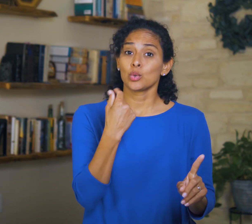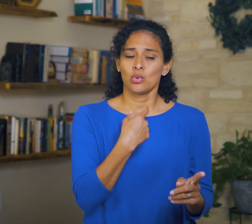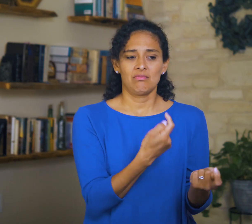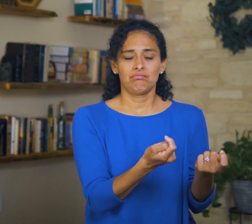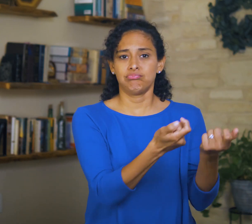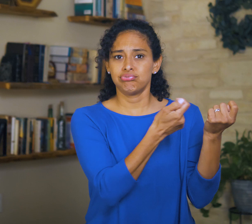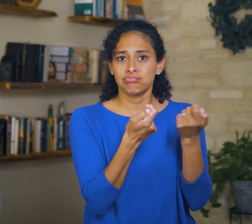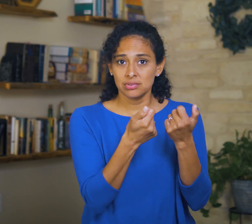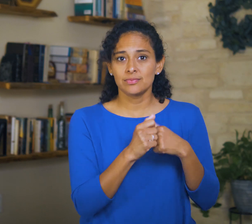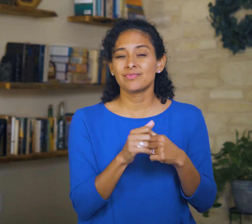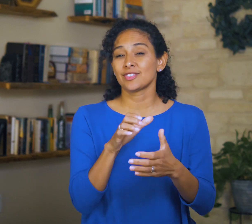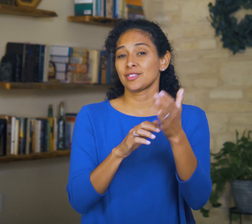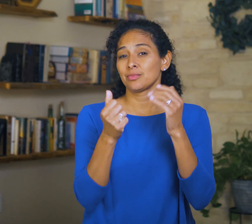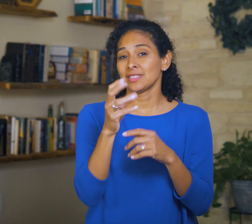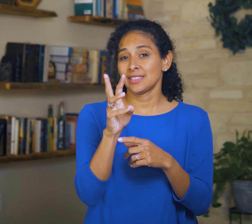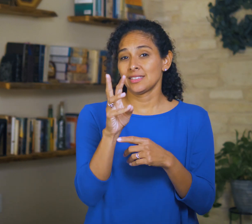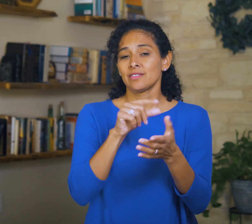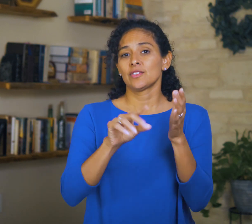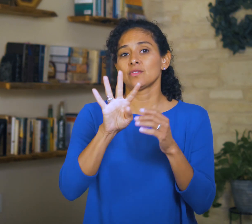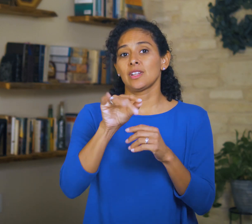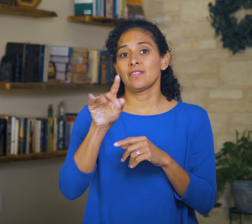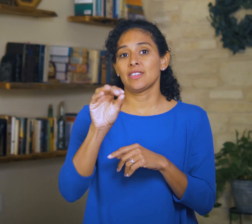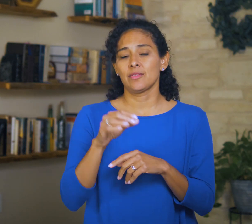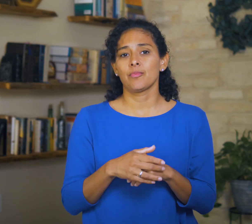So I removed them” (16:49-50).